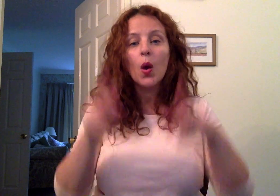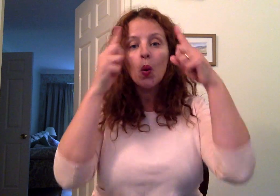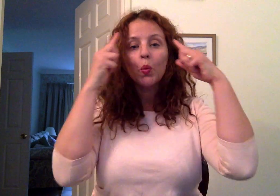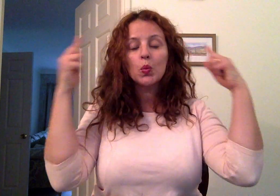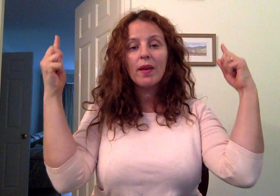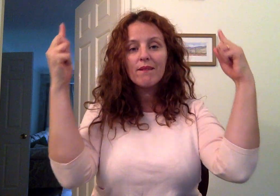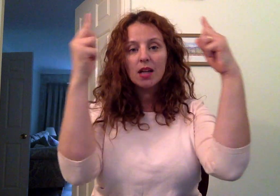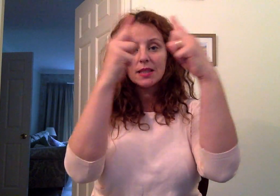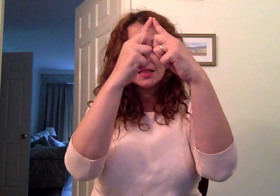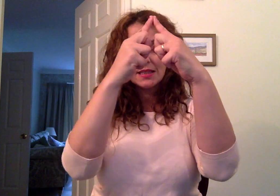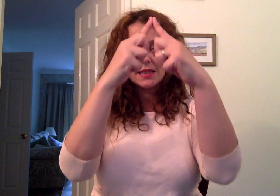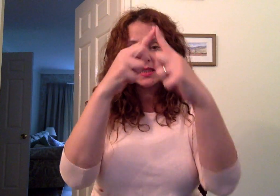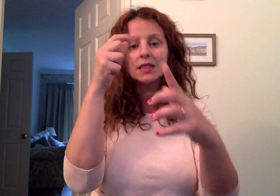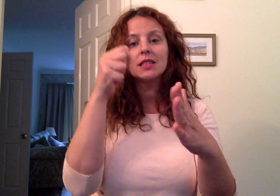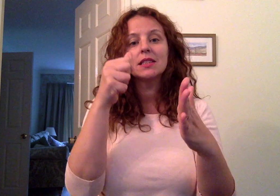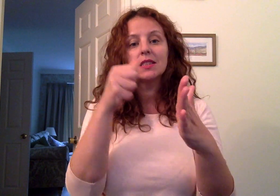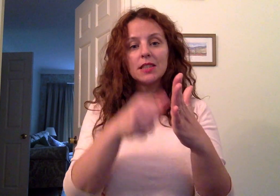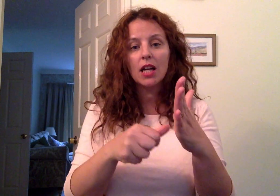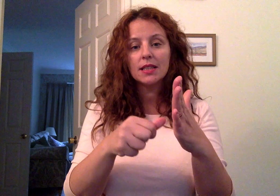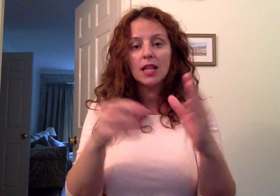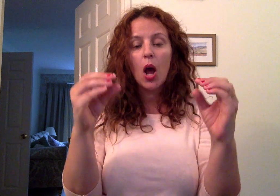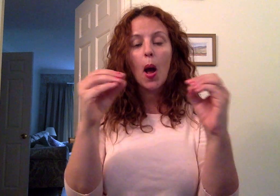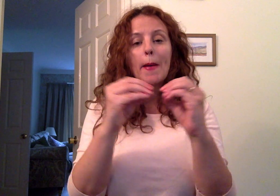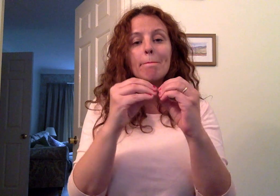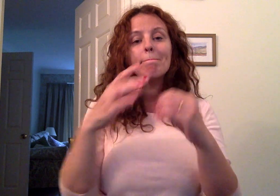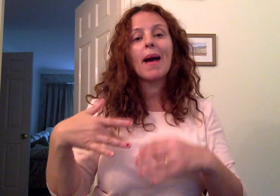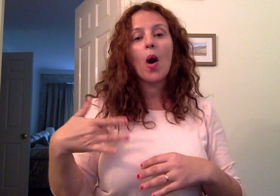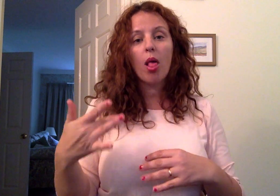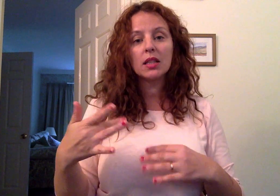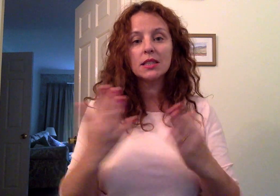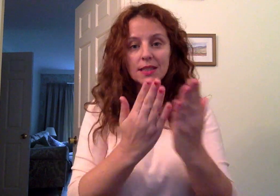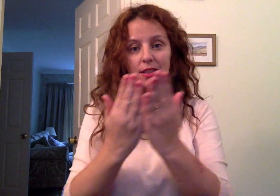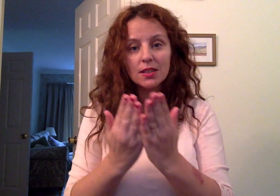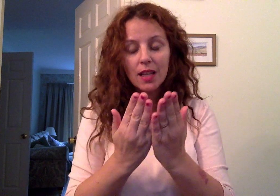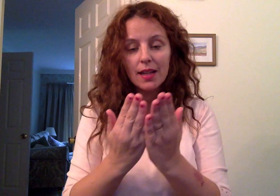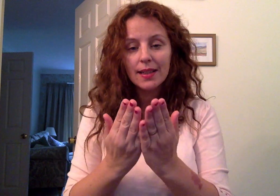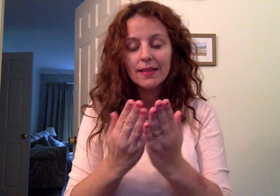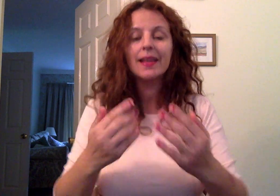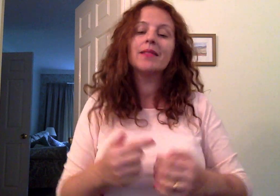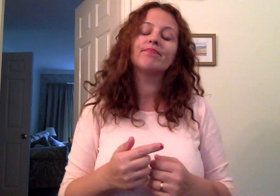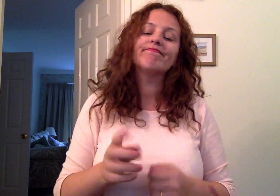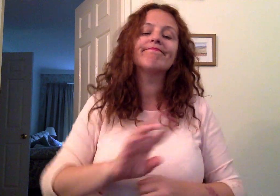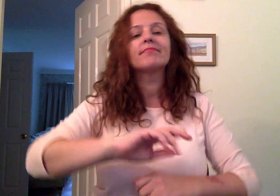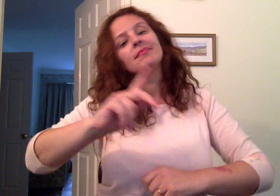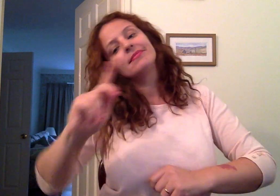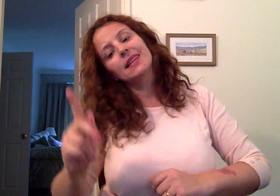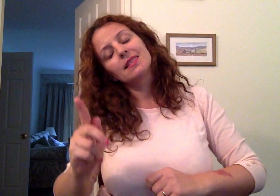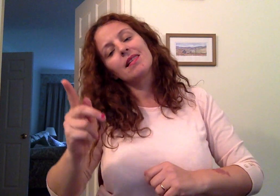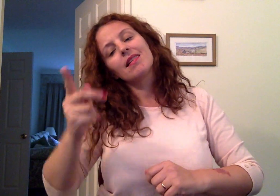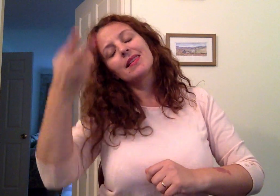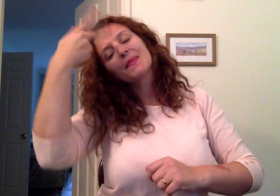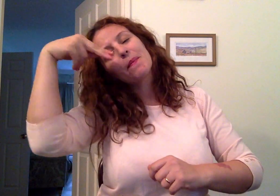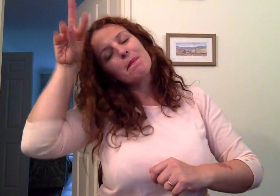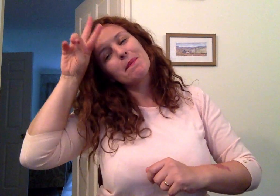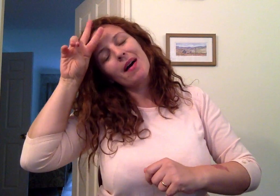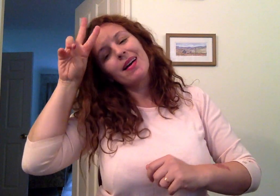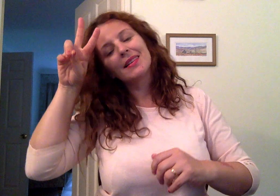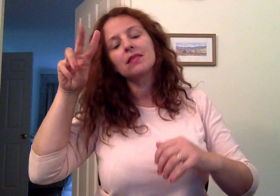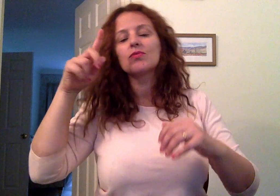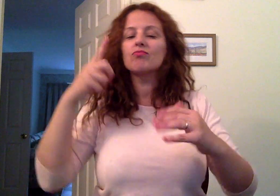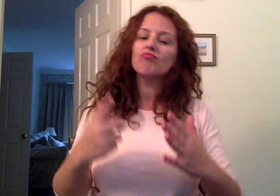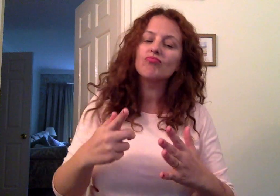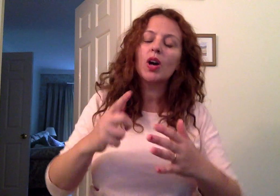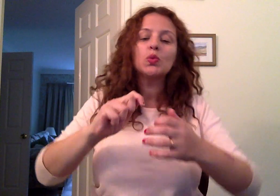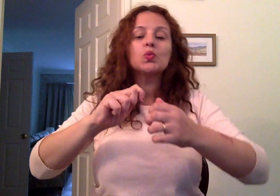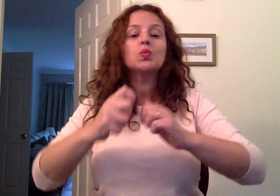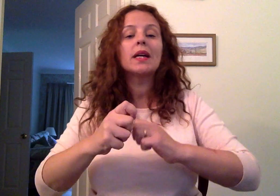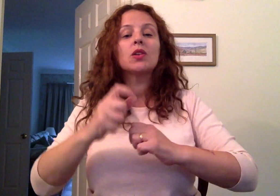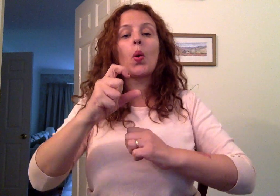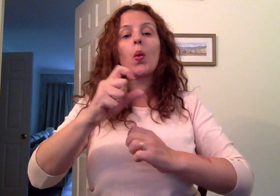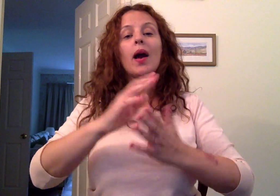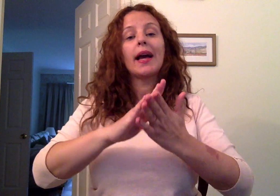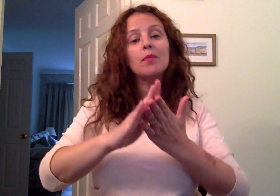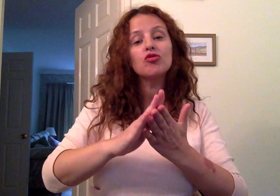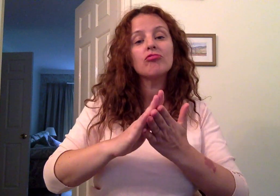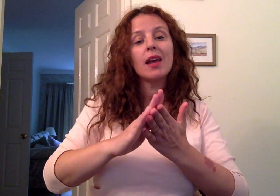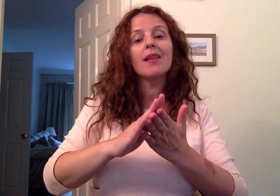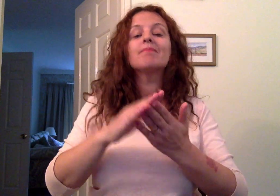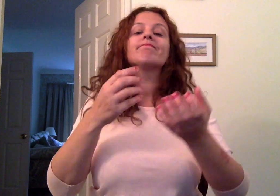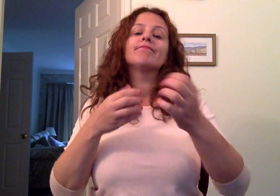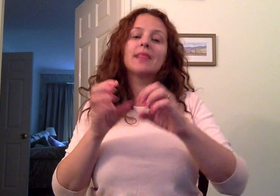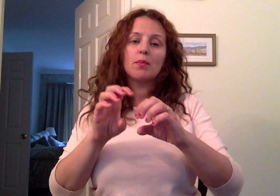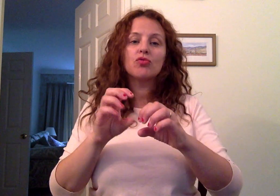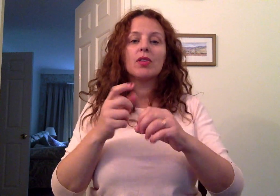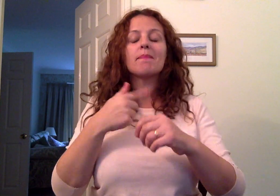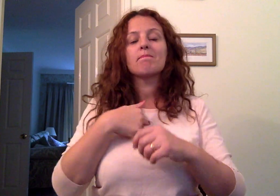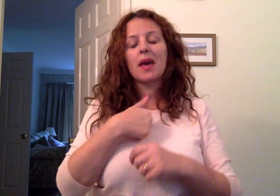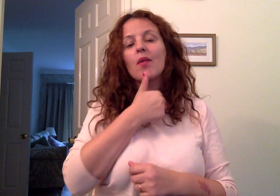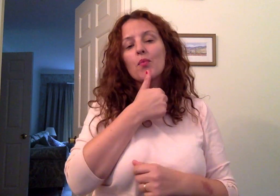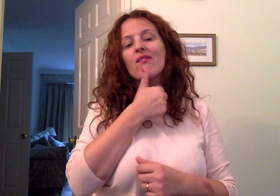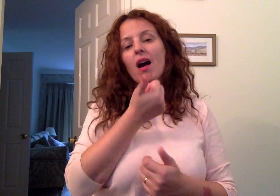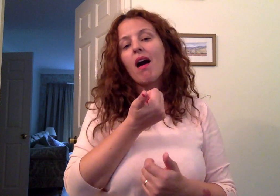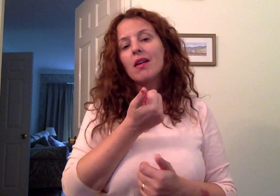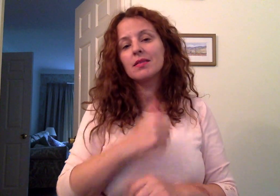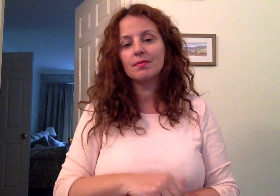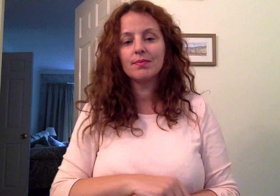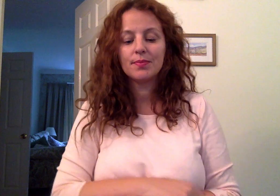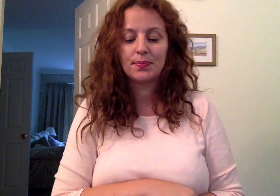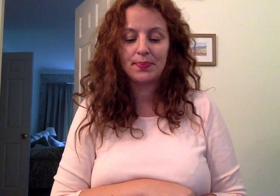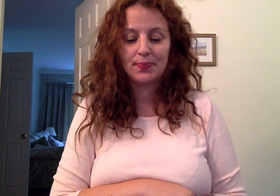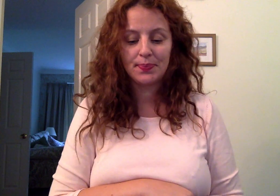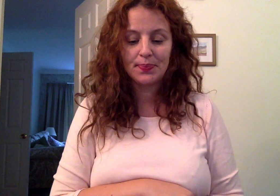University biology started studying, later change my mind switched chemistry, prefer.